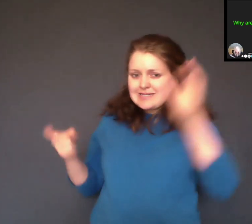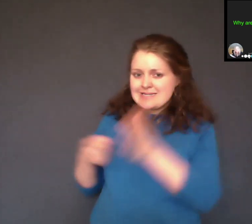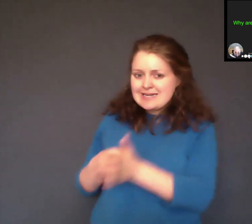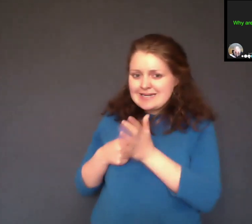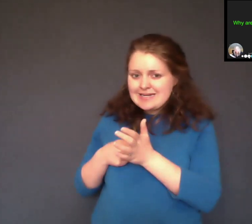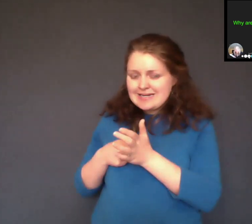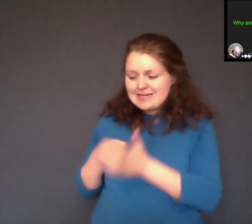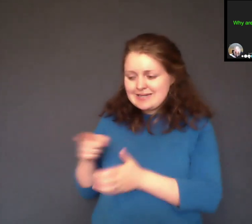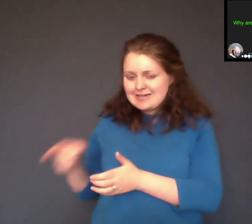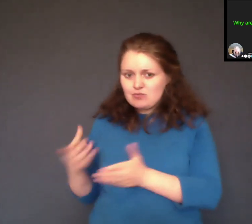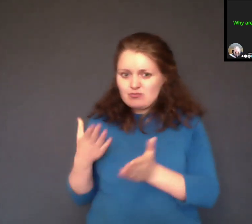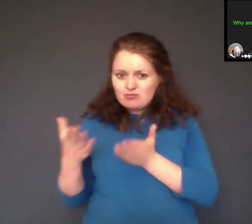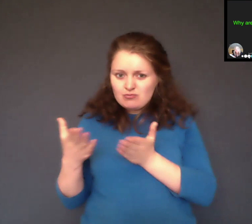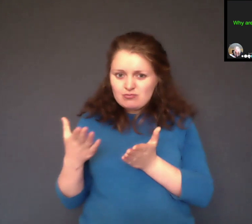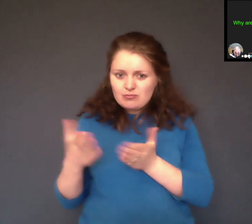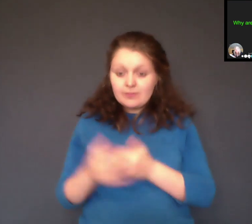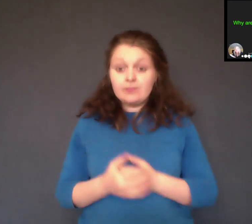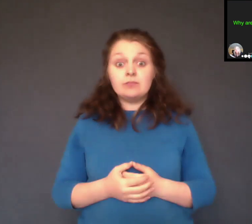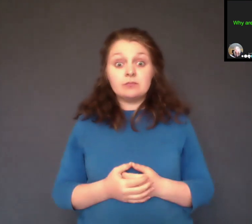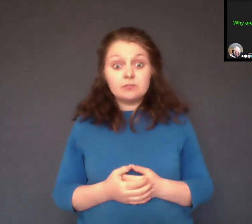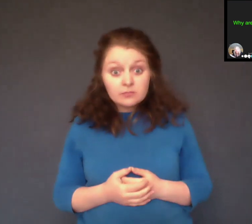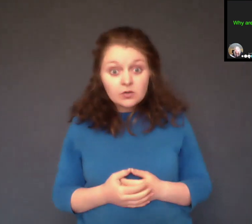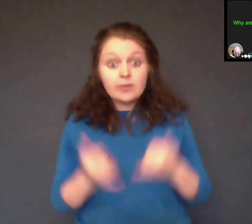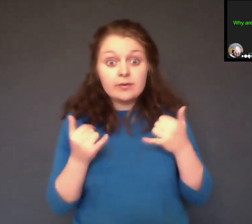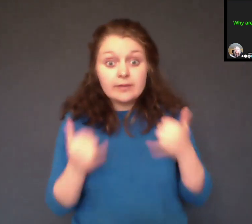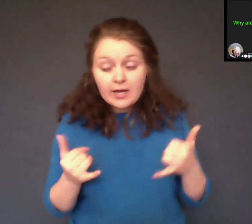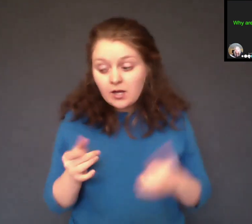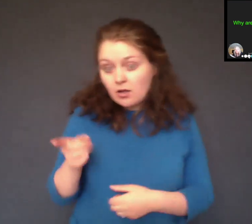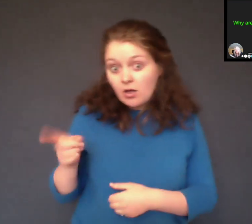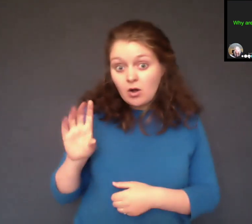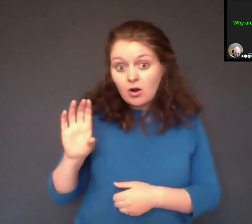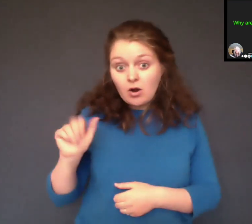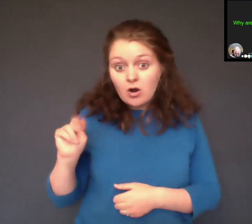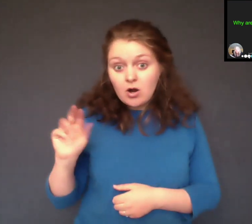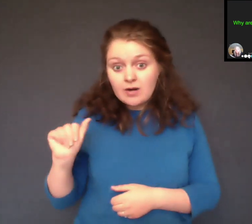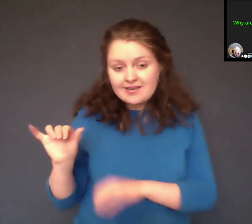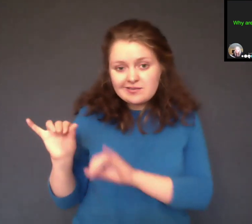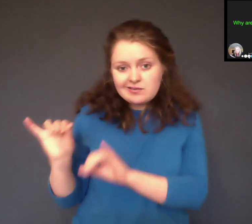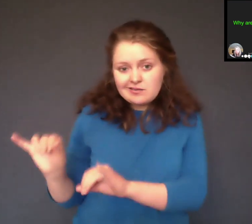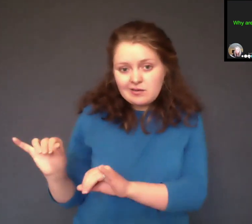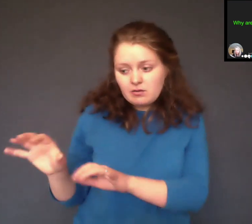so now that the beast is still harvey is seeing that carna wants the same thing